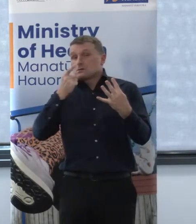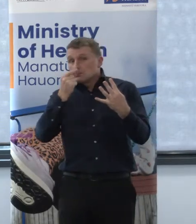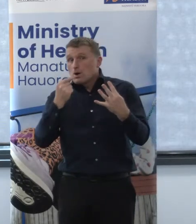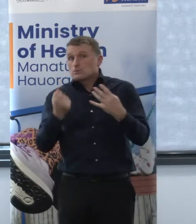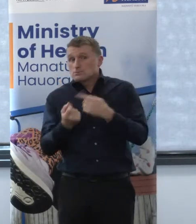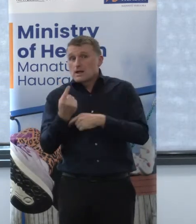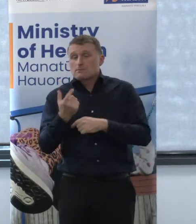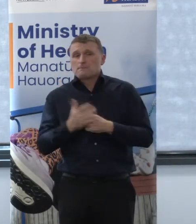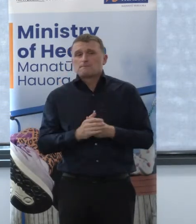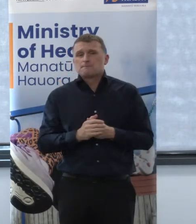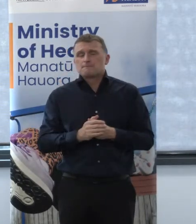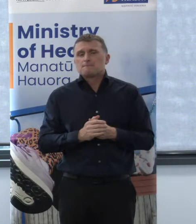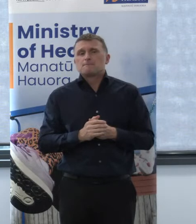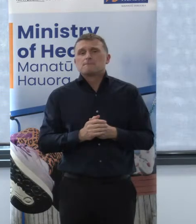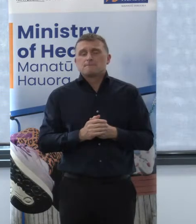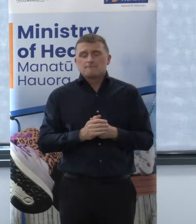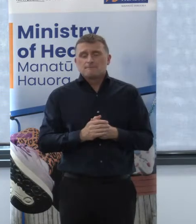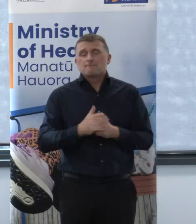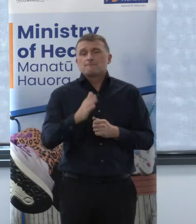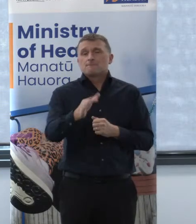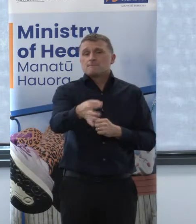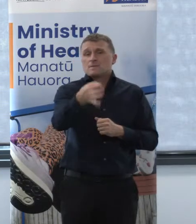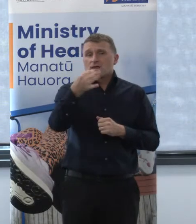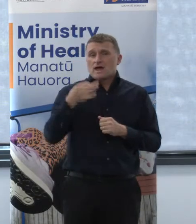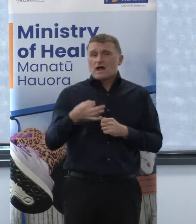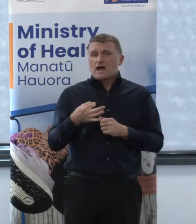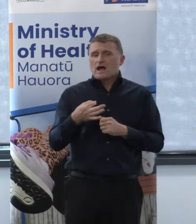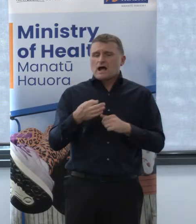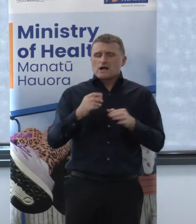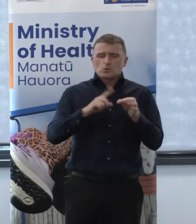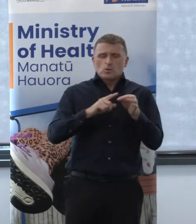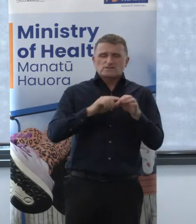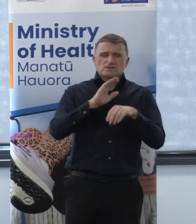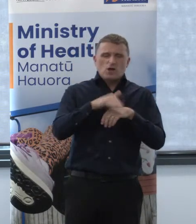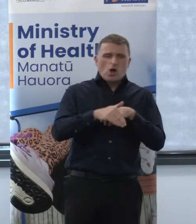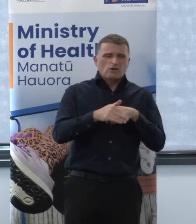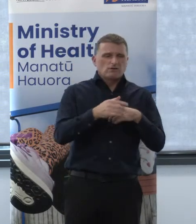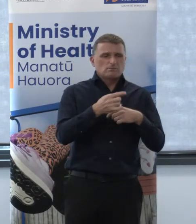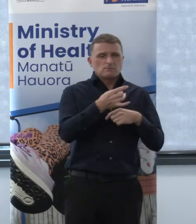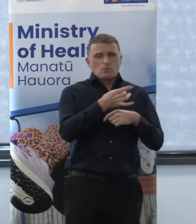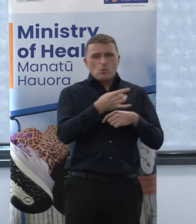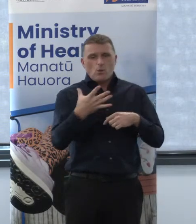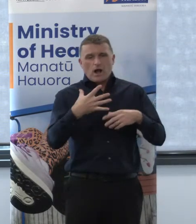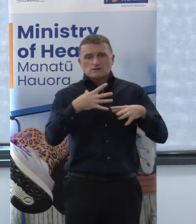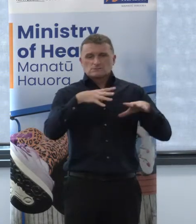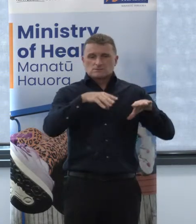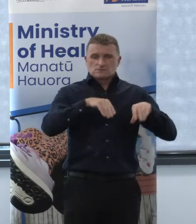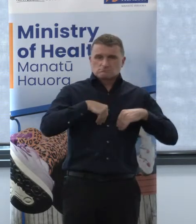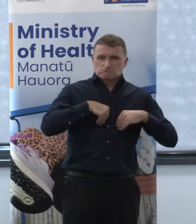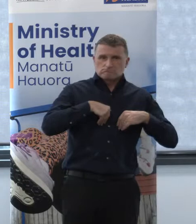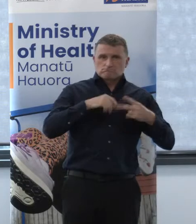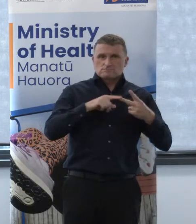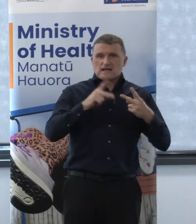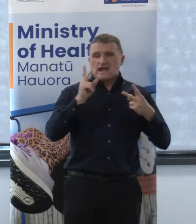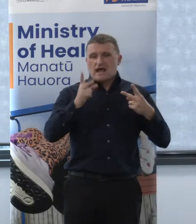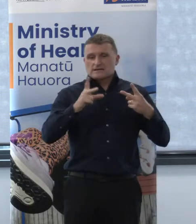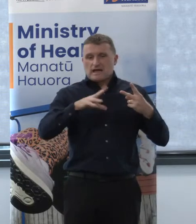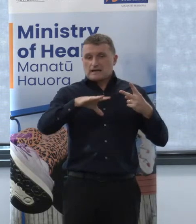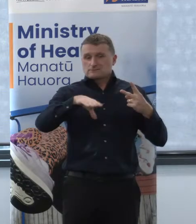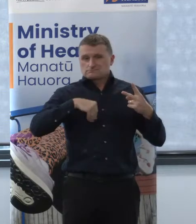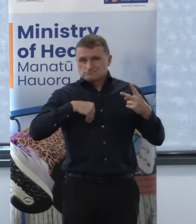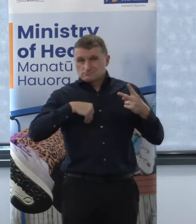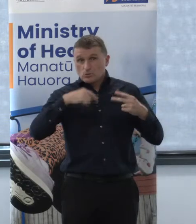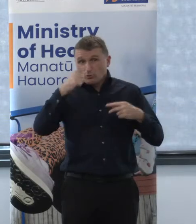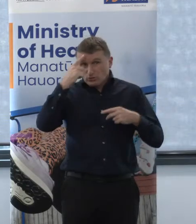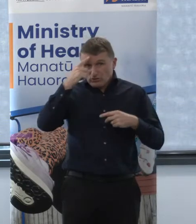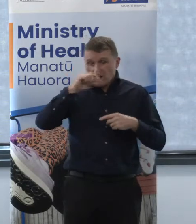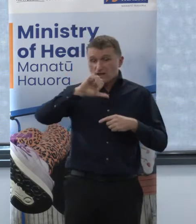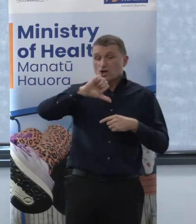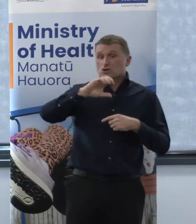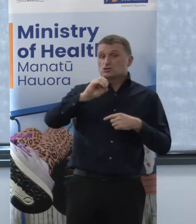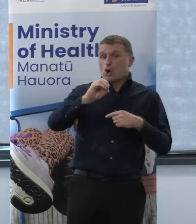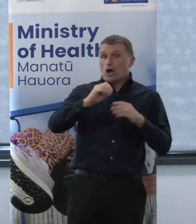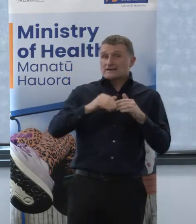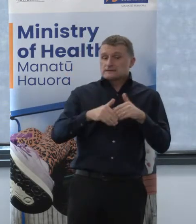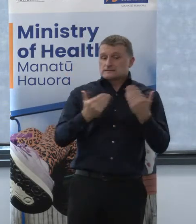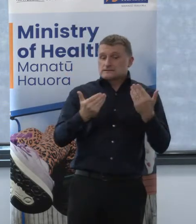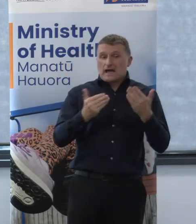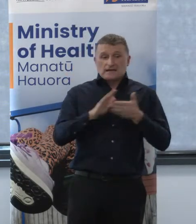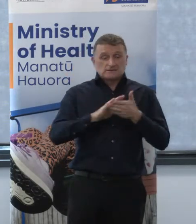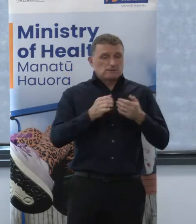What is the official advice